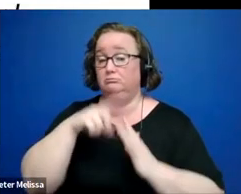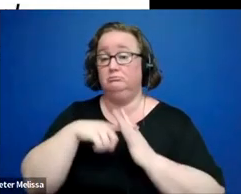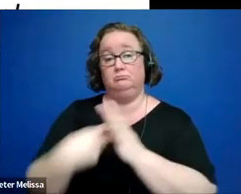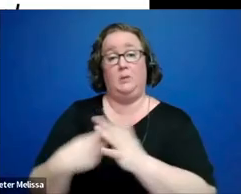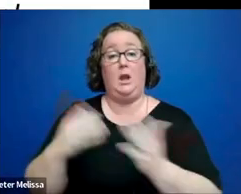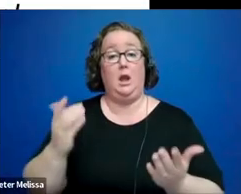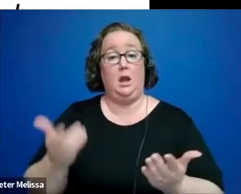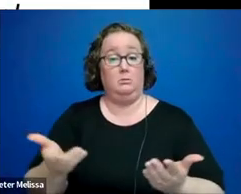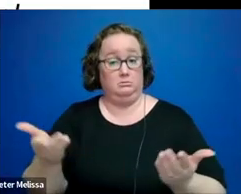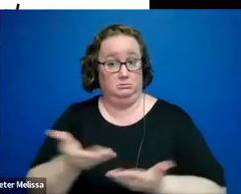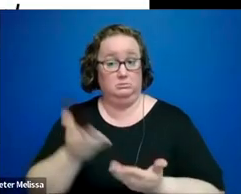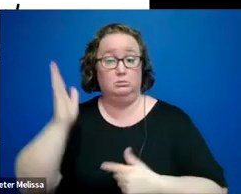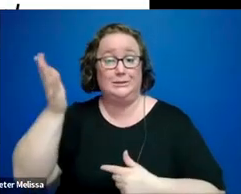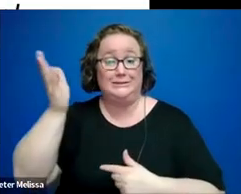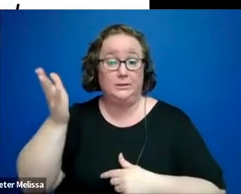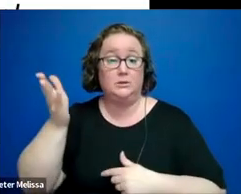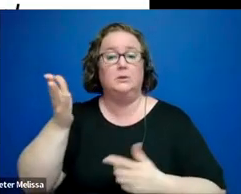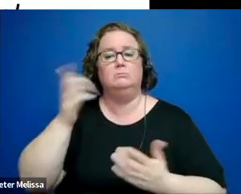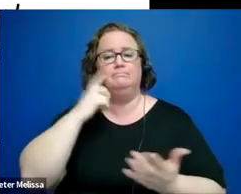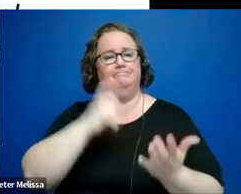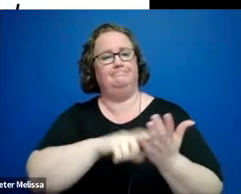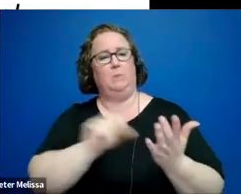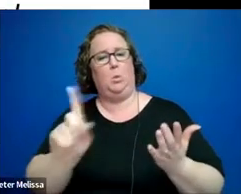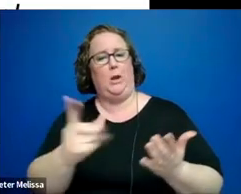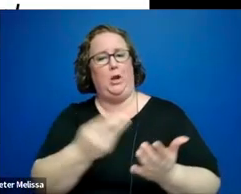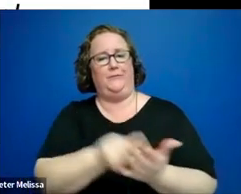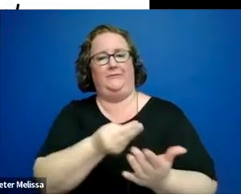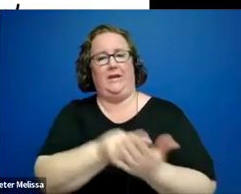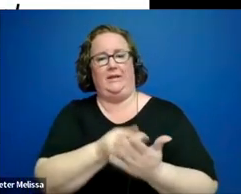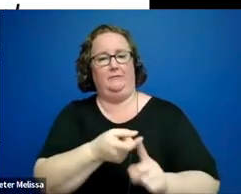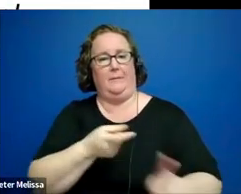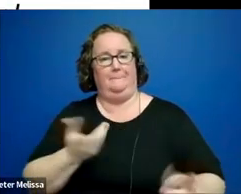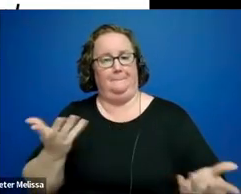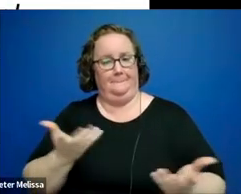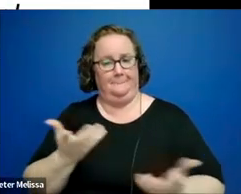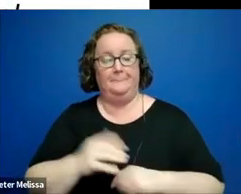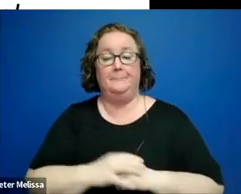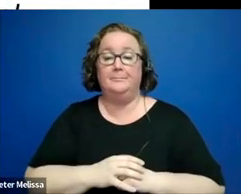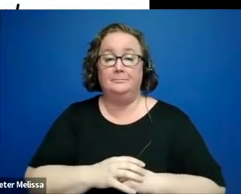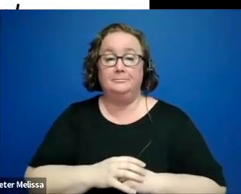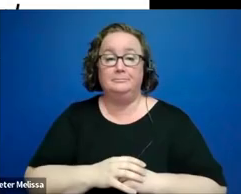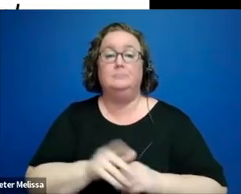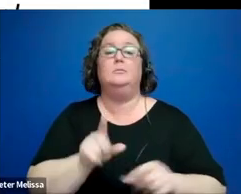to acknowledge where we get our funding. The contents of this community living